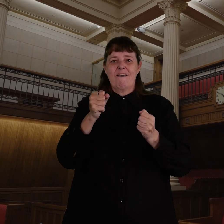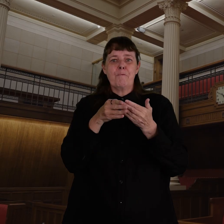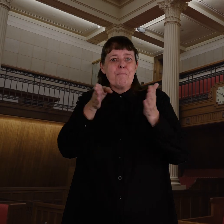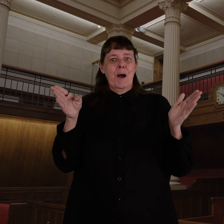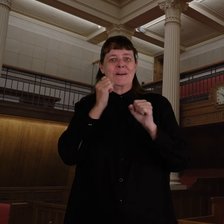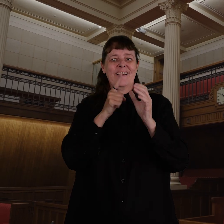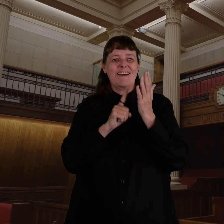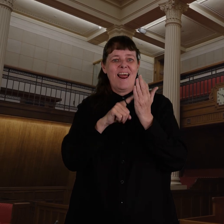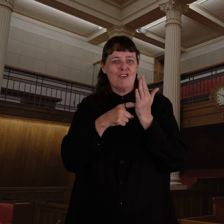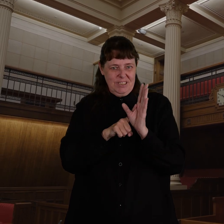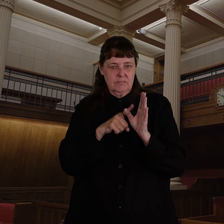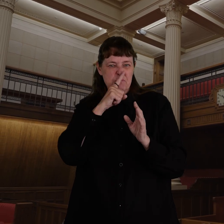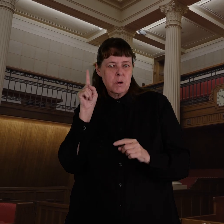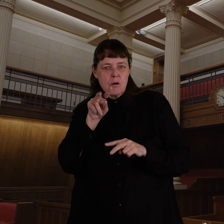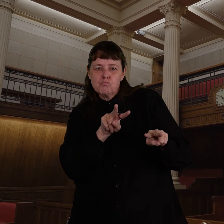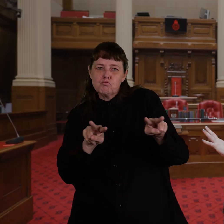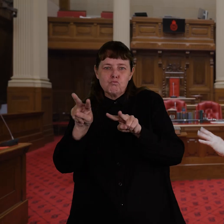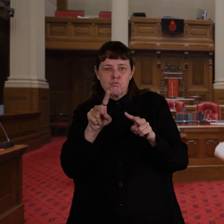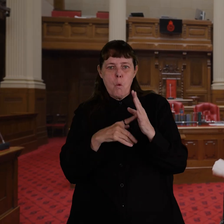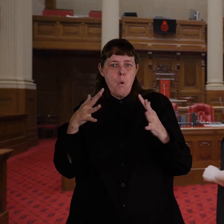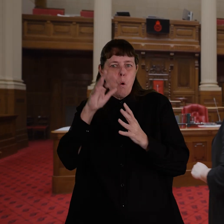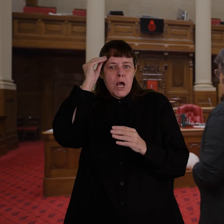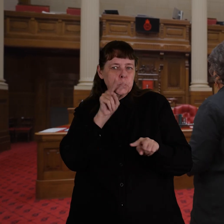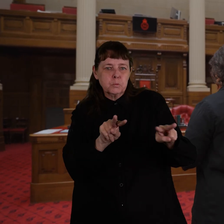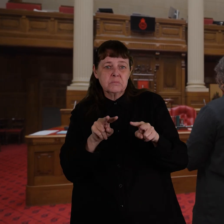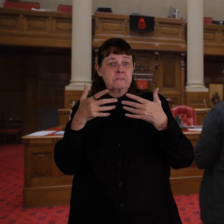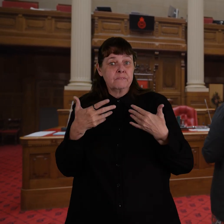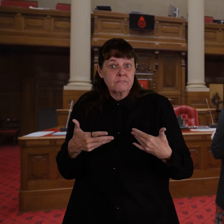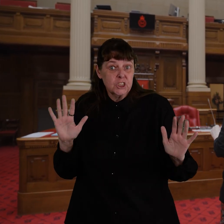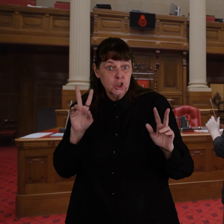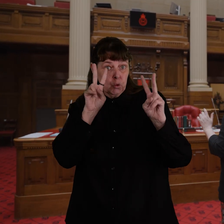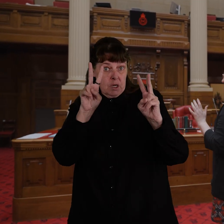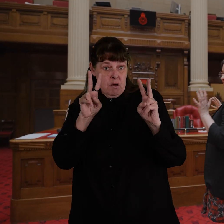the floor. Let's have a look at what we can see at this end of the Legislative Council chamber.